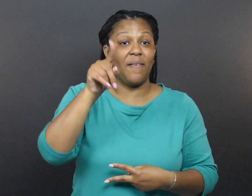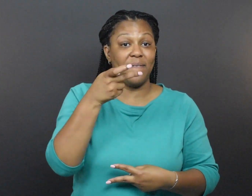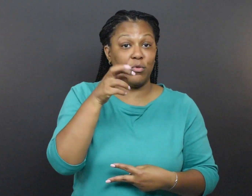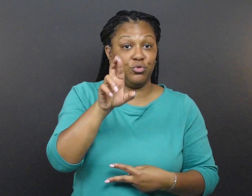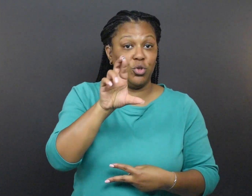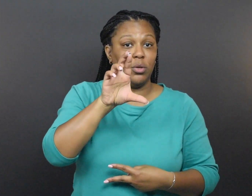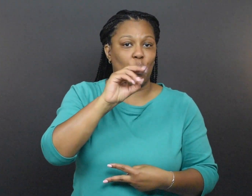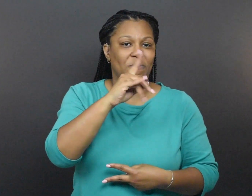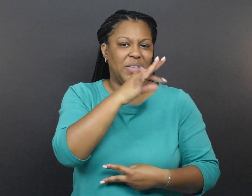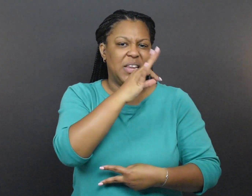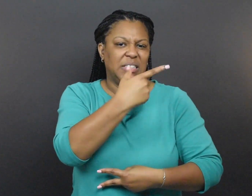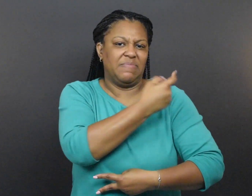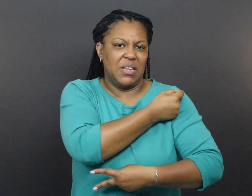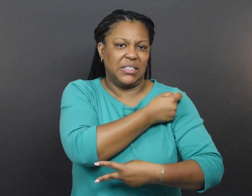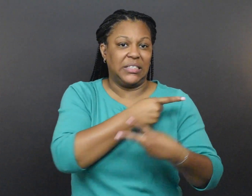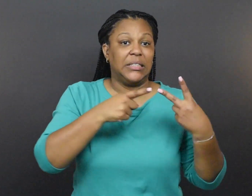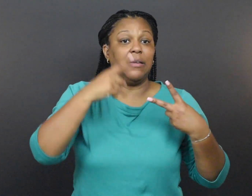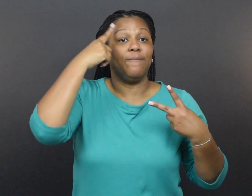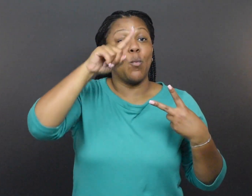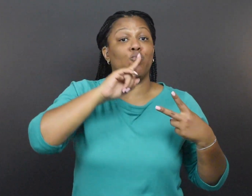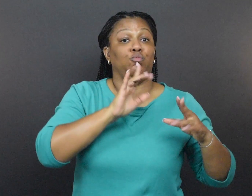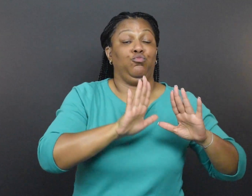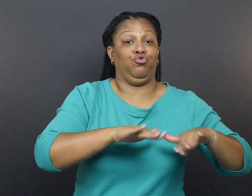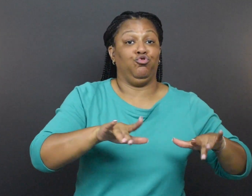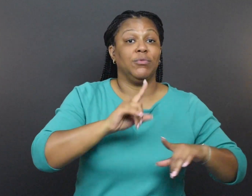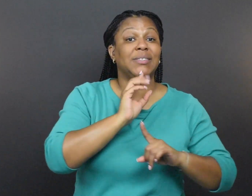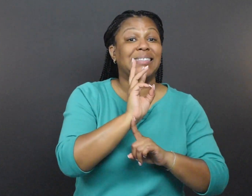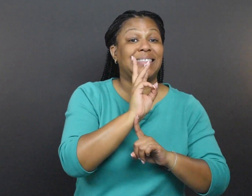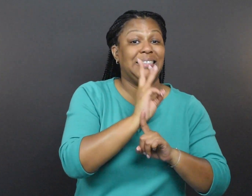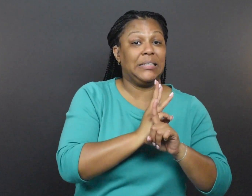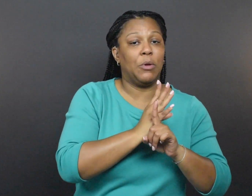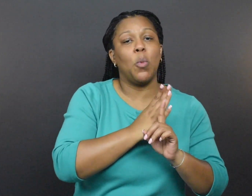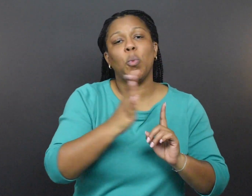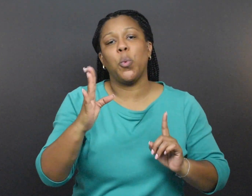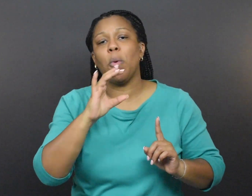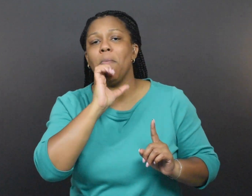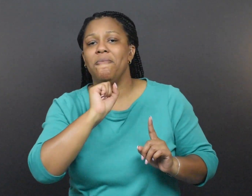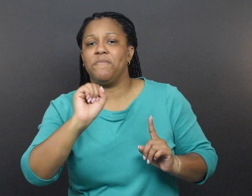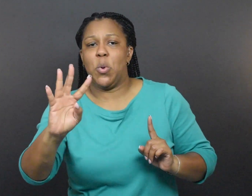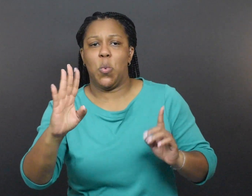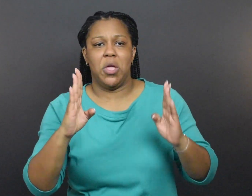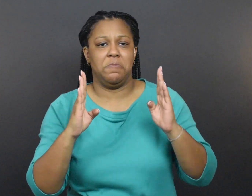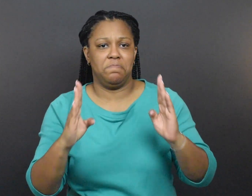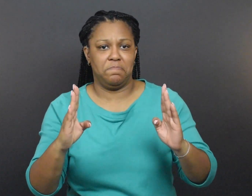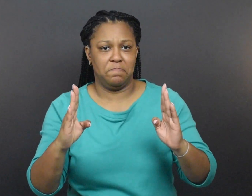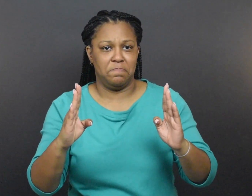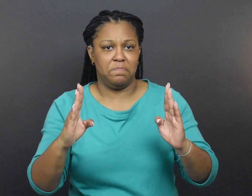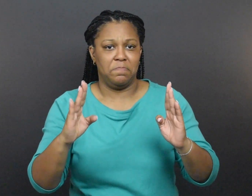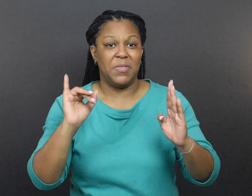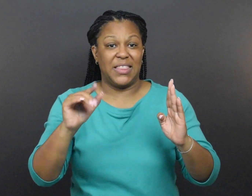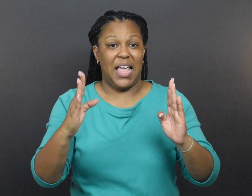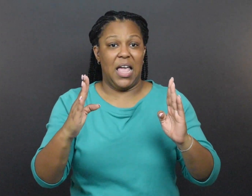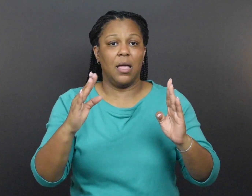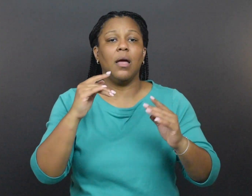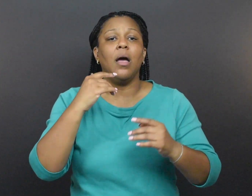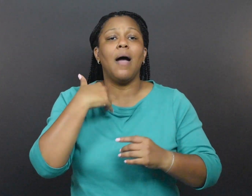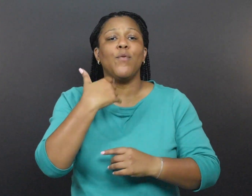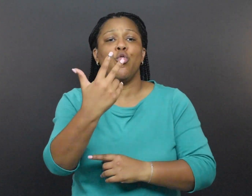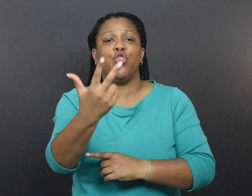The Pfizer COVID-19 vaccine for children 6 months through 4 years old is a three-dose series. 